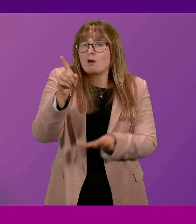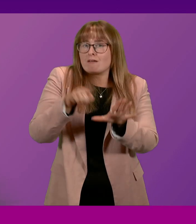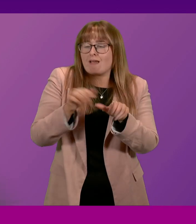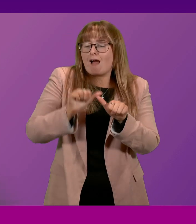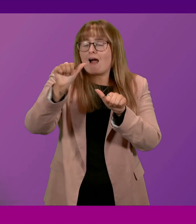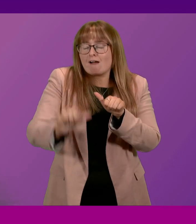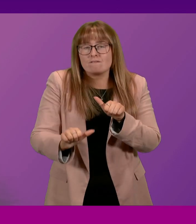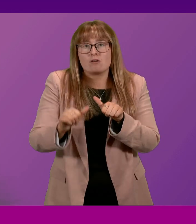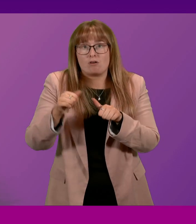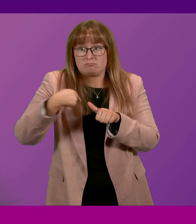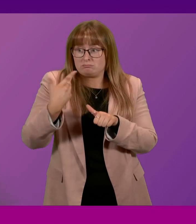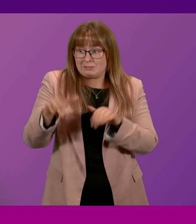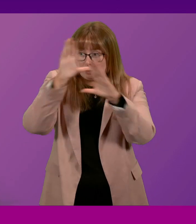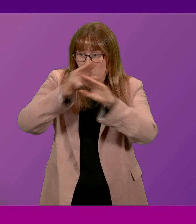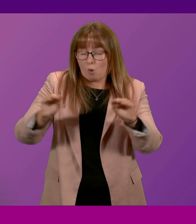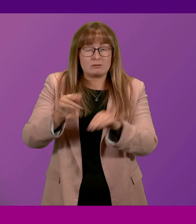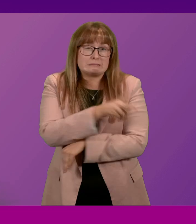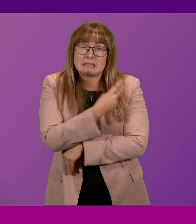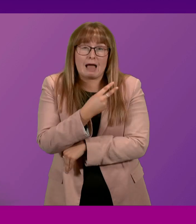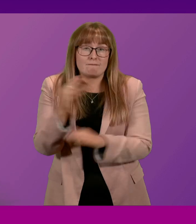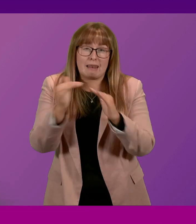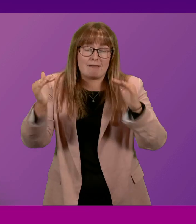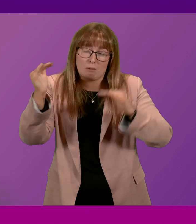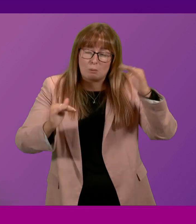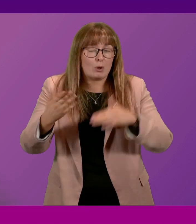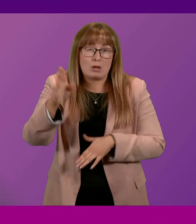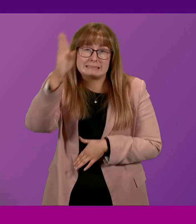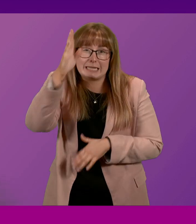warned that national health service staffing levels were becoming “dangerously low”.